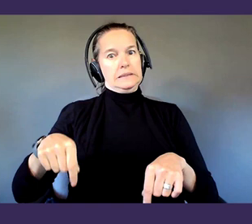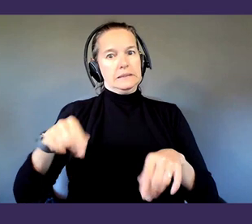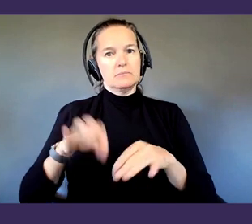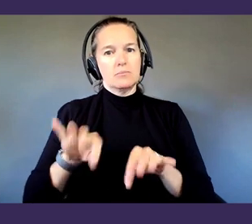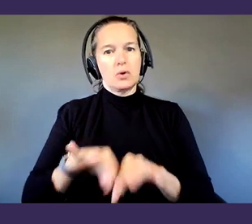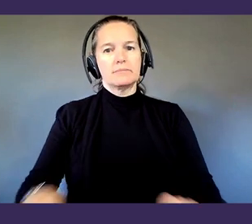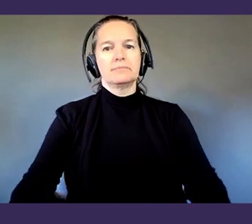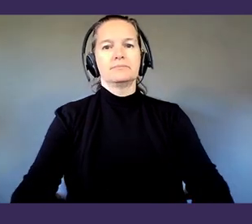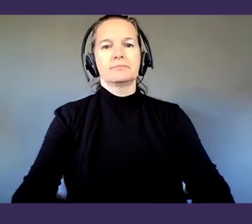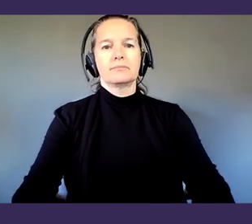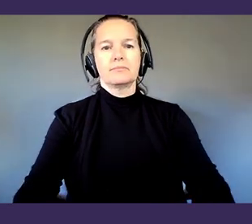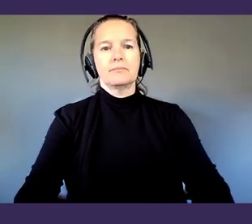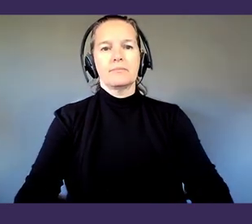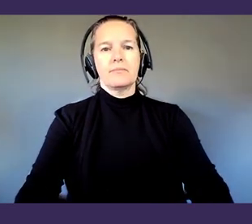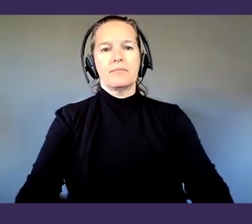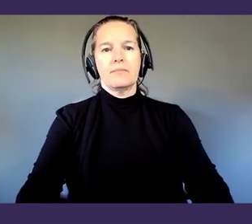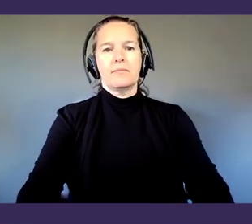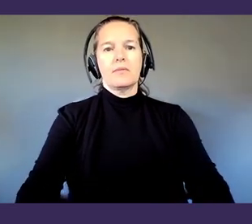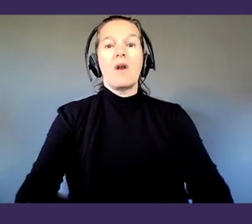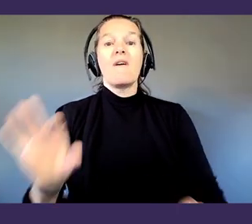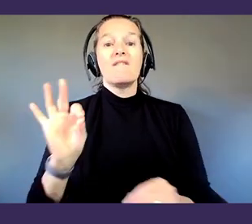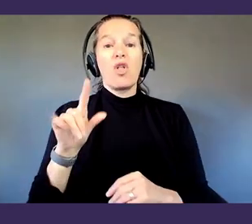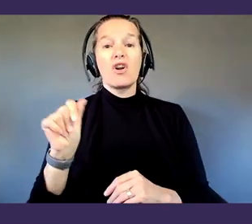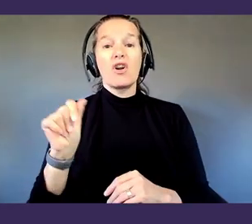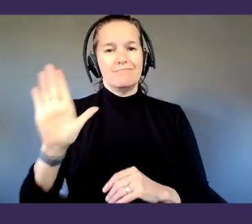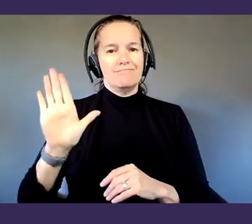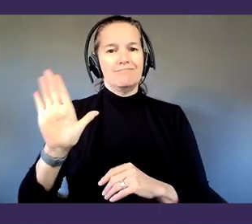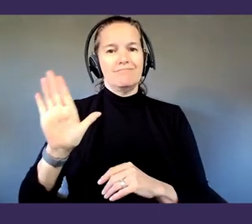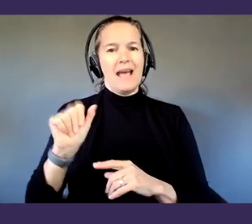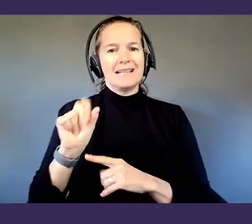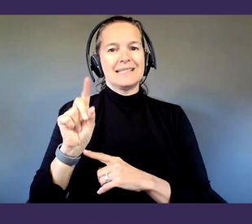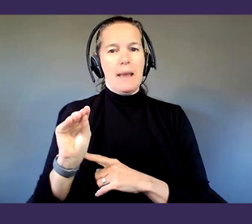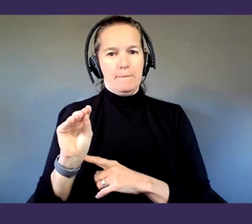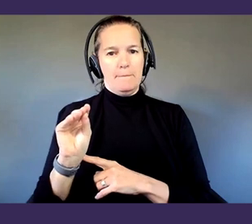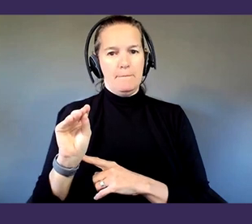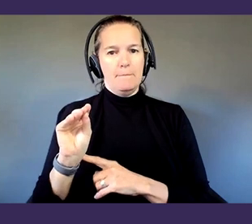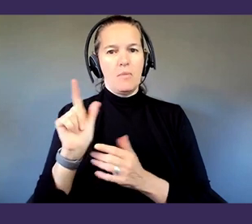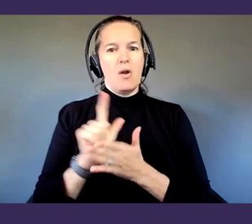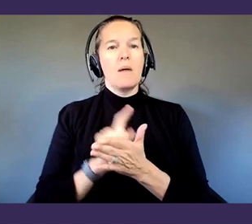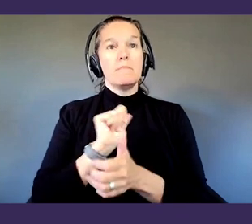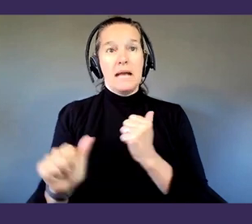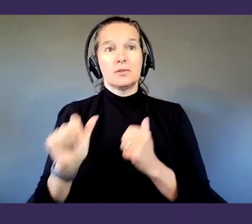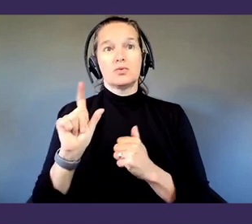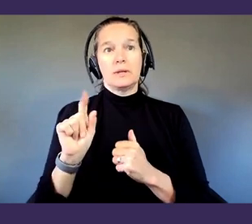Florida's SDM law, which was passed in 2024, as I previously said, and was supported by self-advocates.